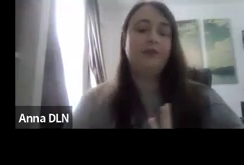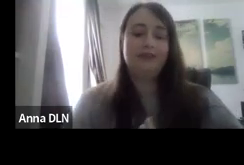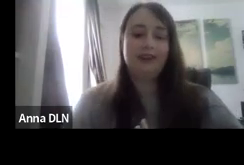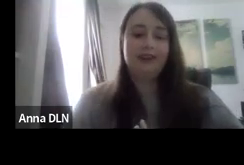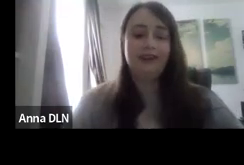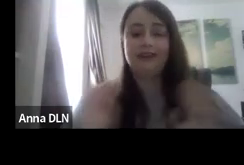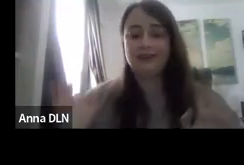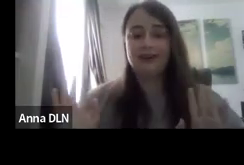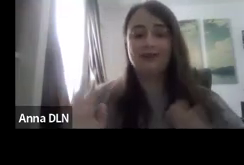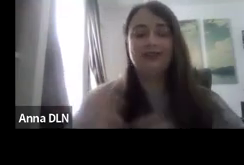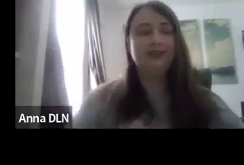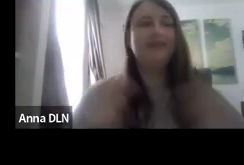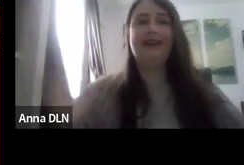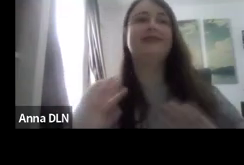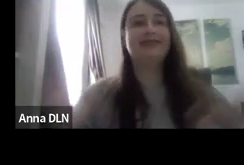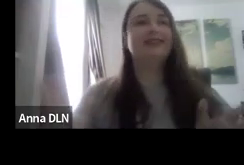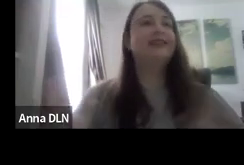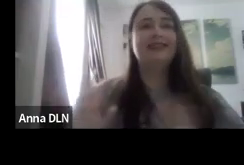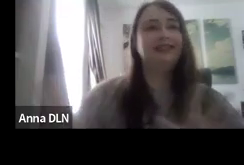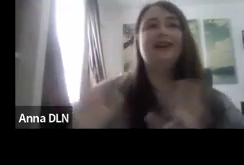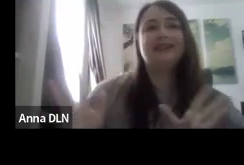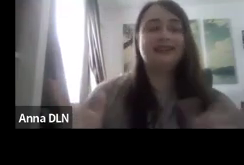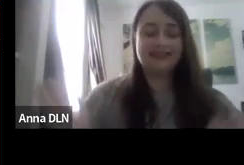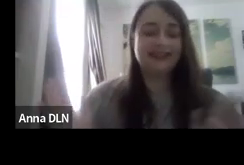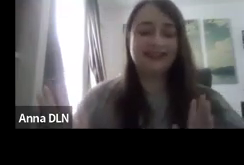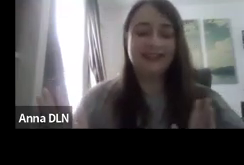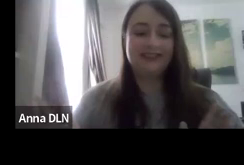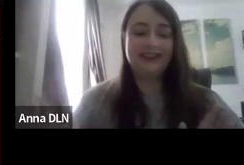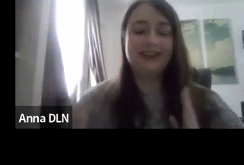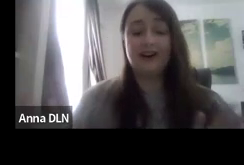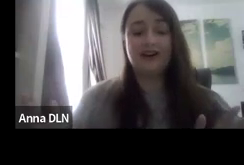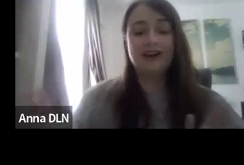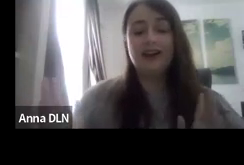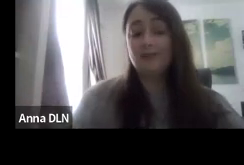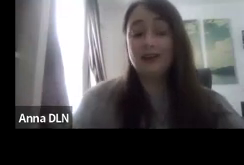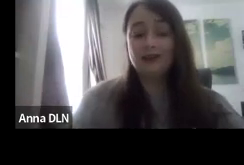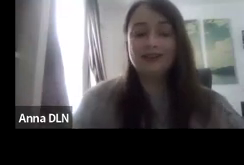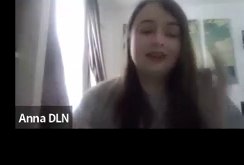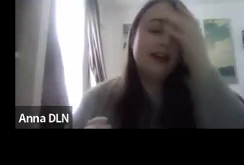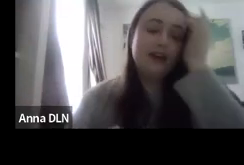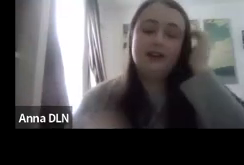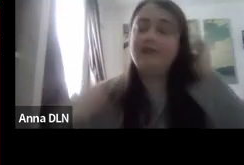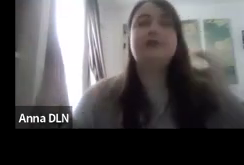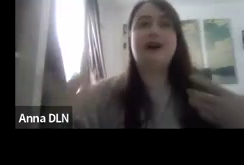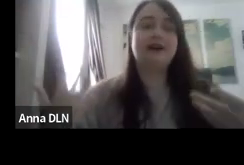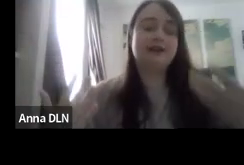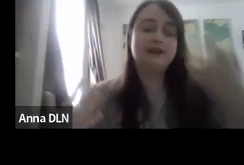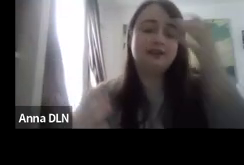A big caveat here is this term, like many ideas in these things, are ambiguous. And neither you or I can